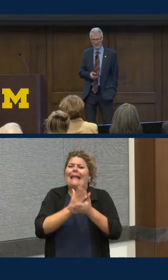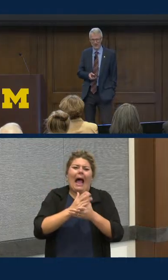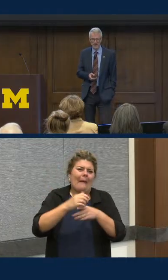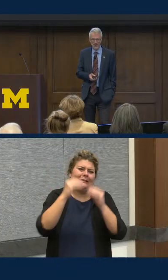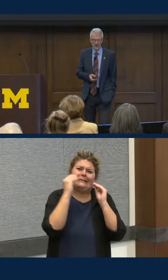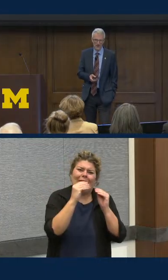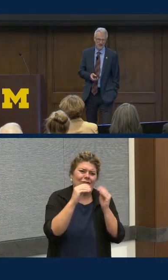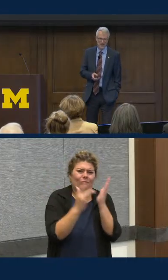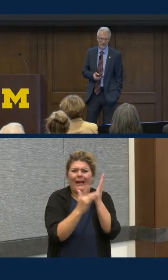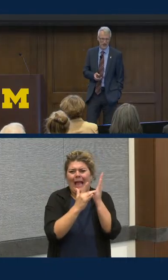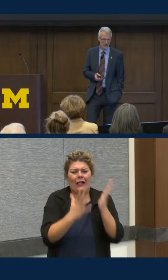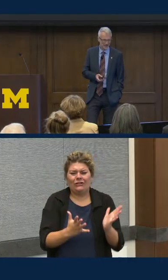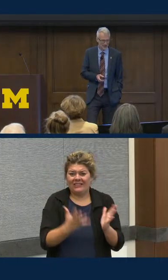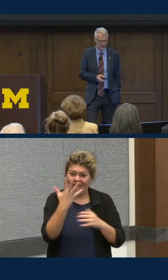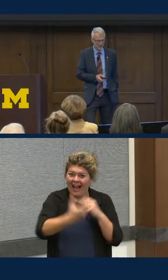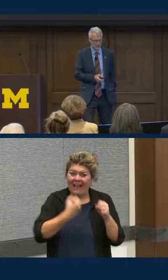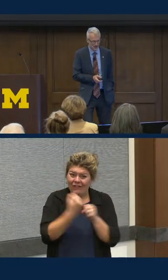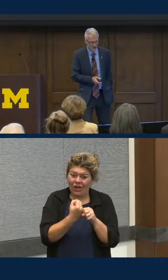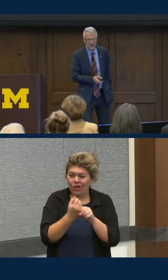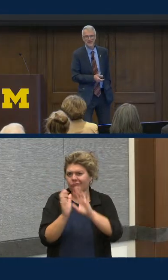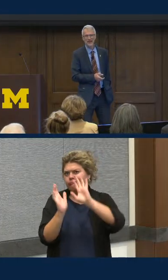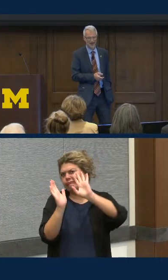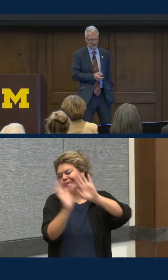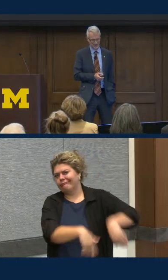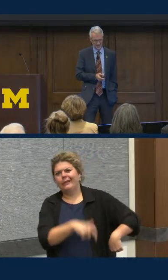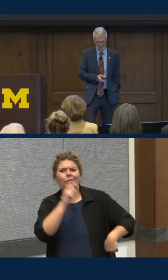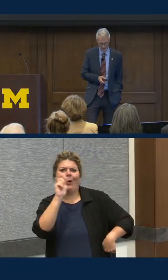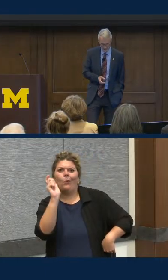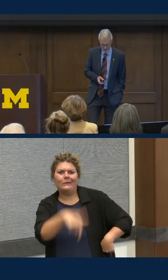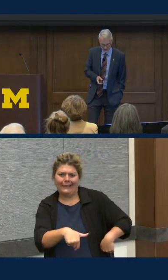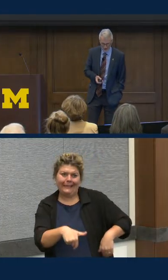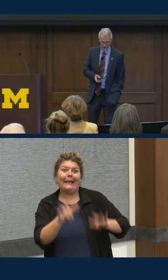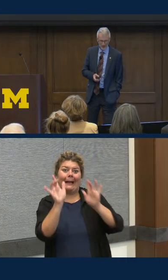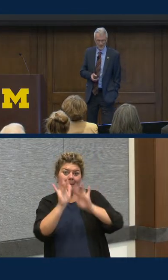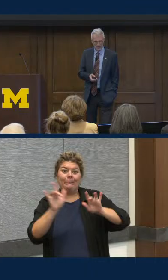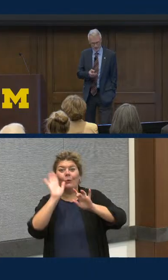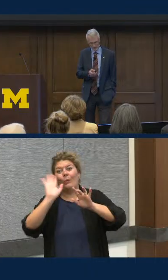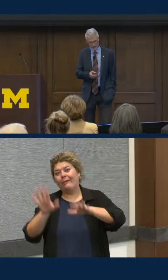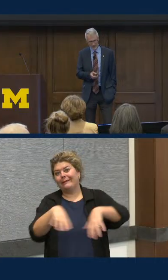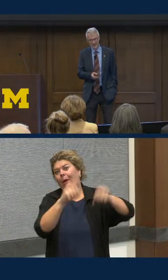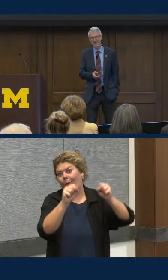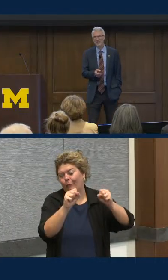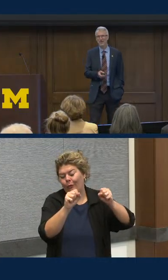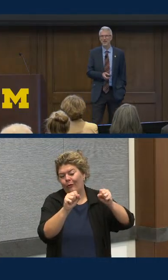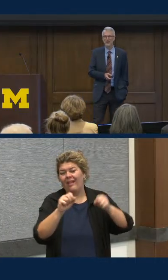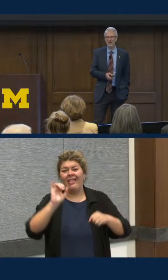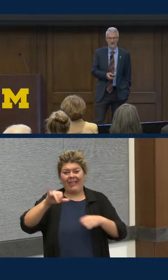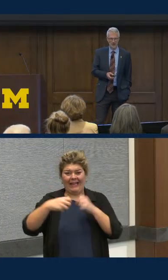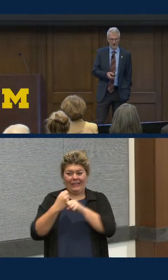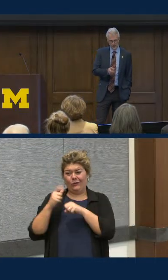five years deep learning will do better than radiologists. That